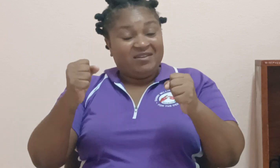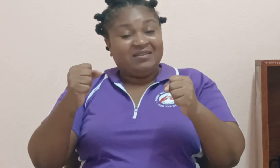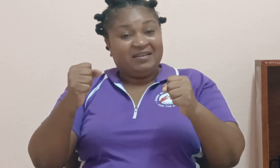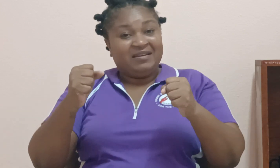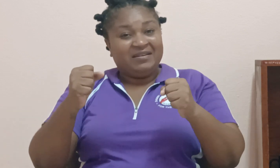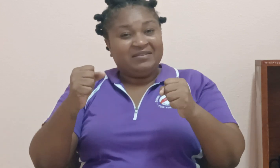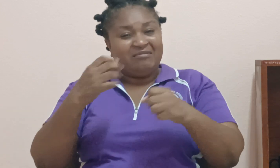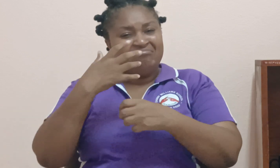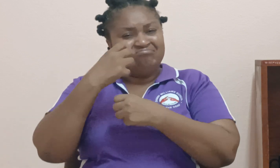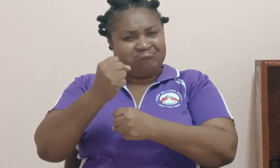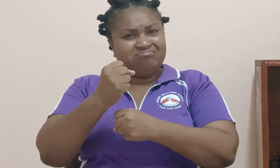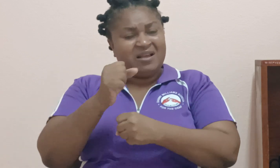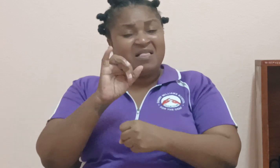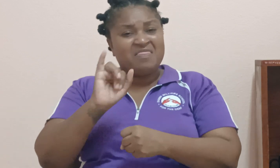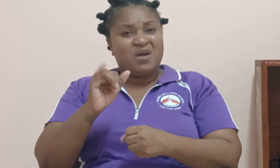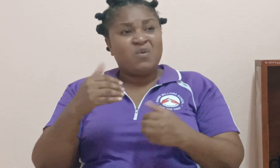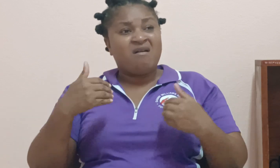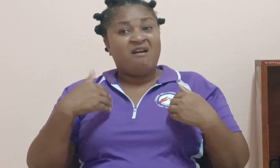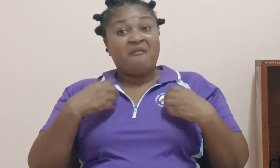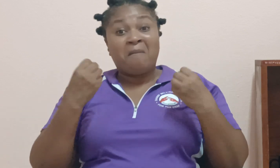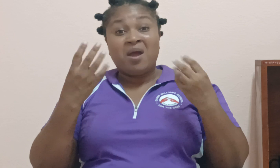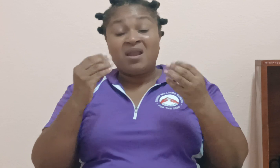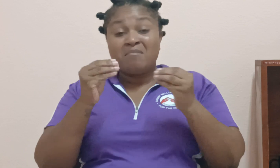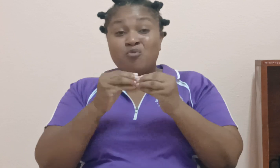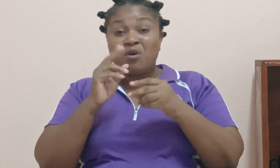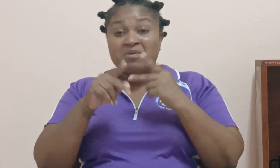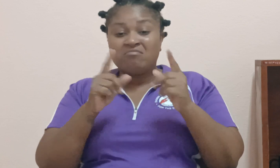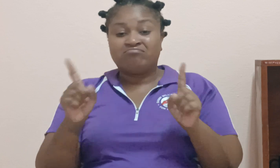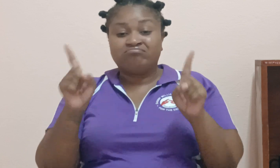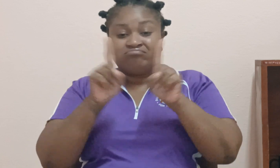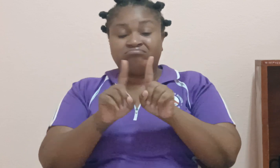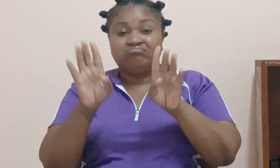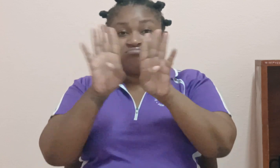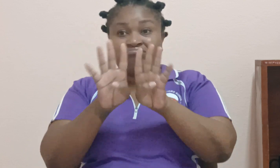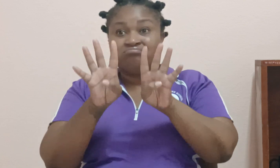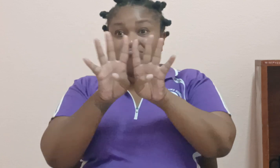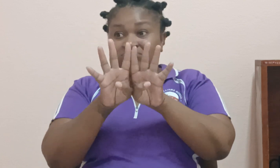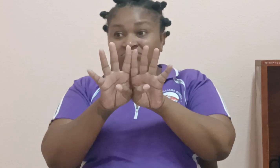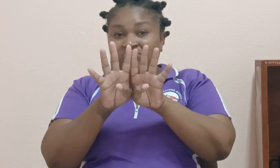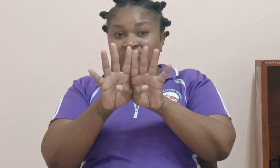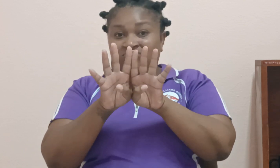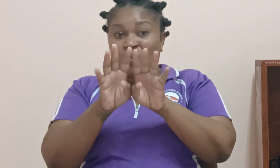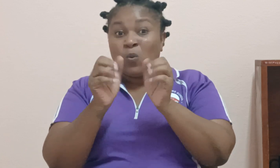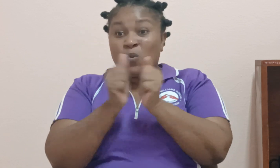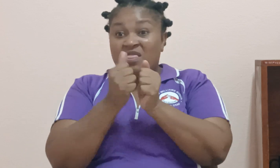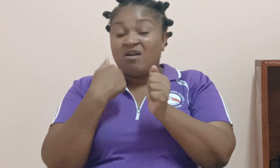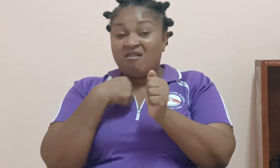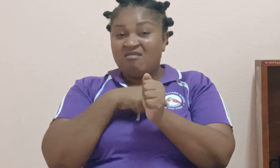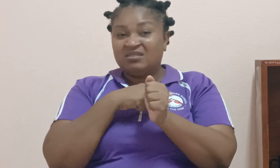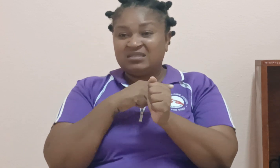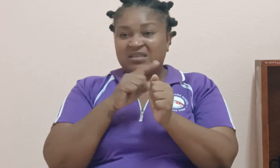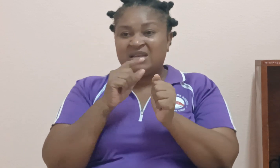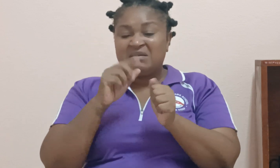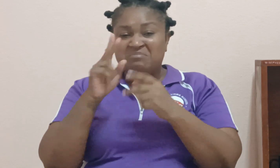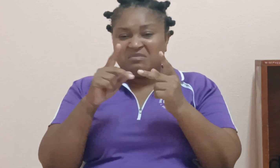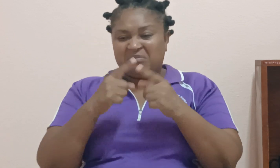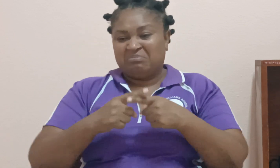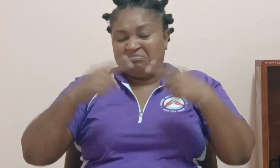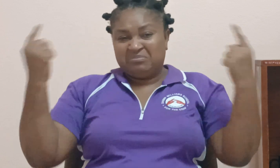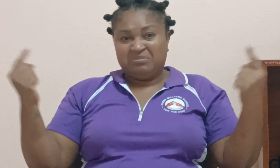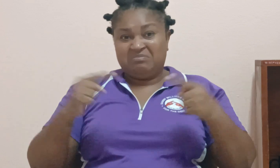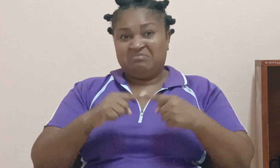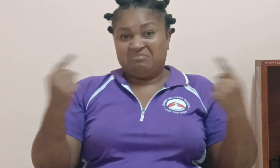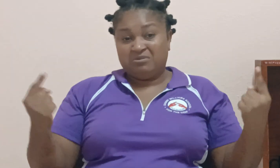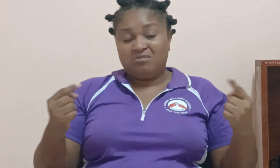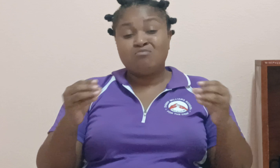that there are more standing with us than those who are against us;